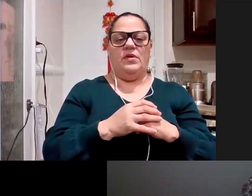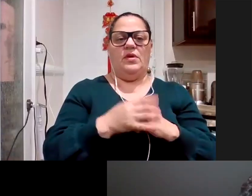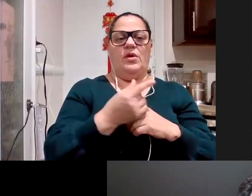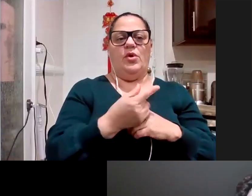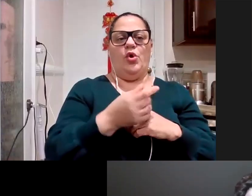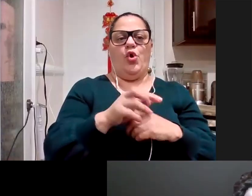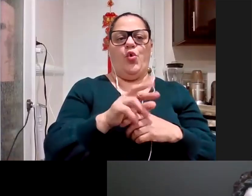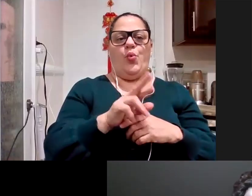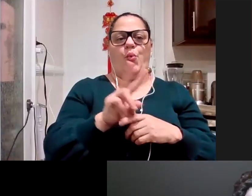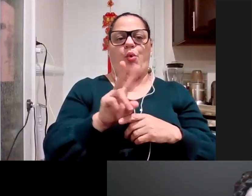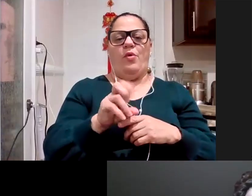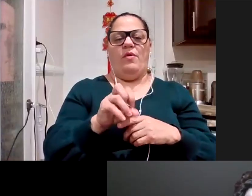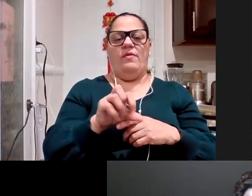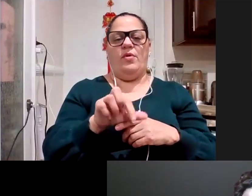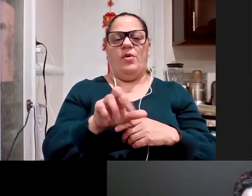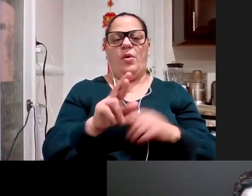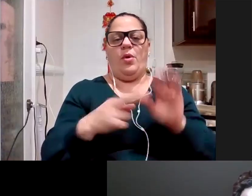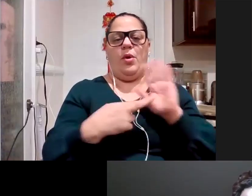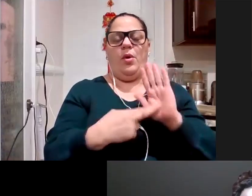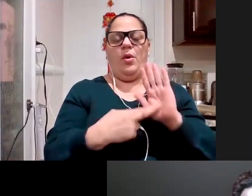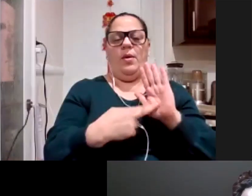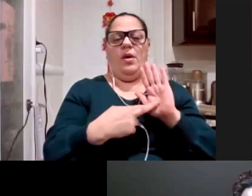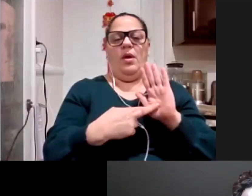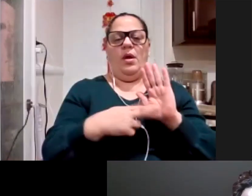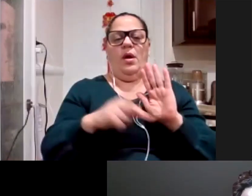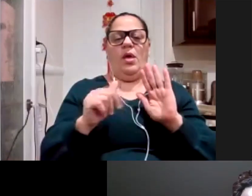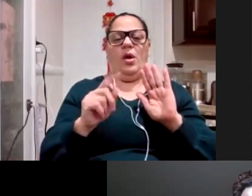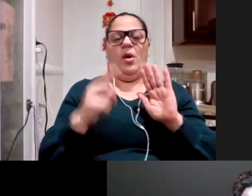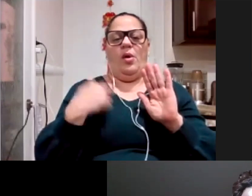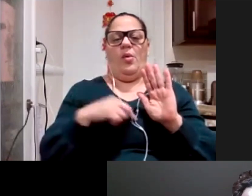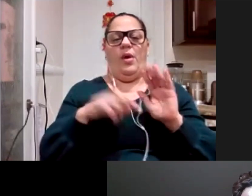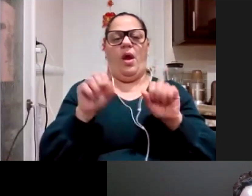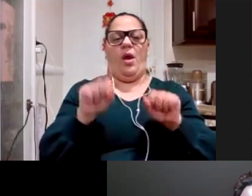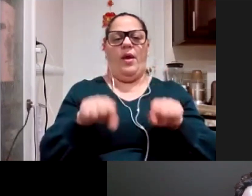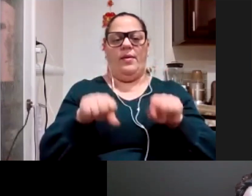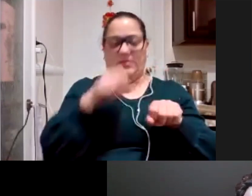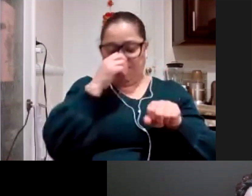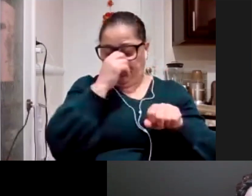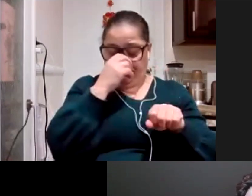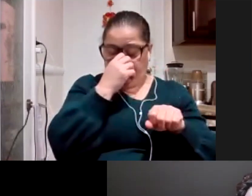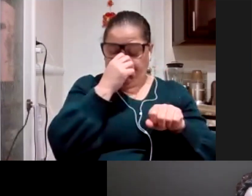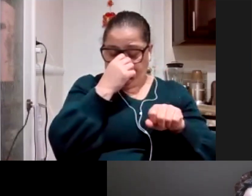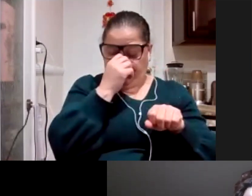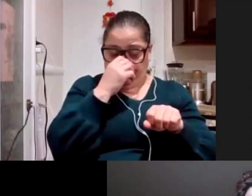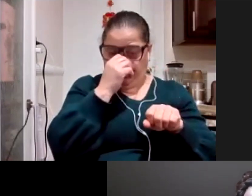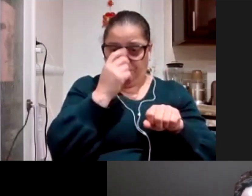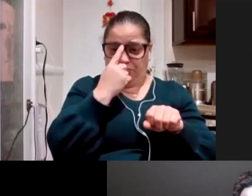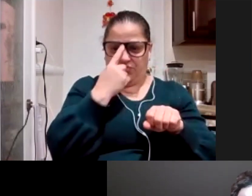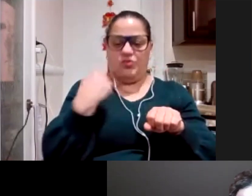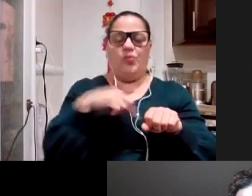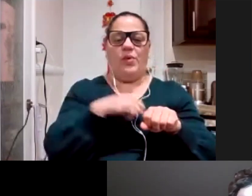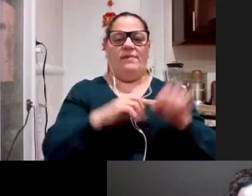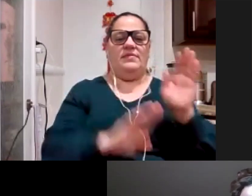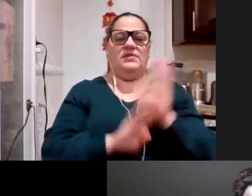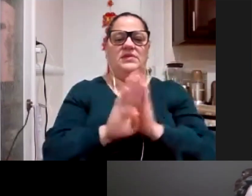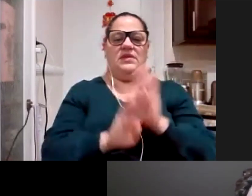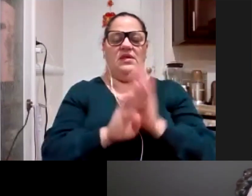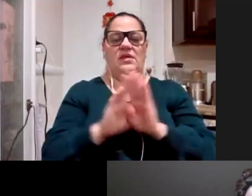want uh to represent Lois uh we're able to so what we have in development is pre-lesssons for